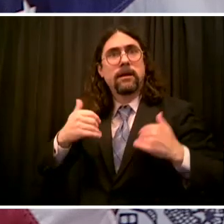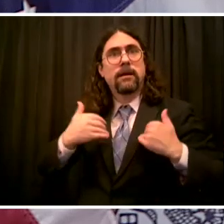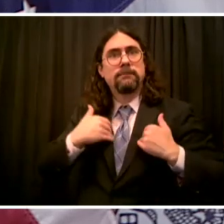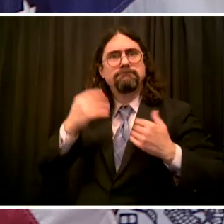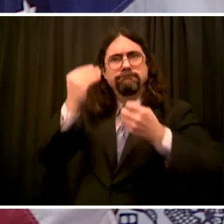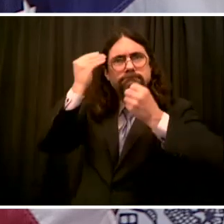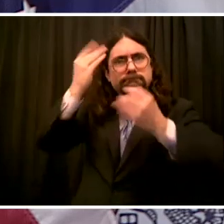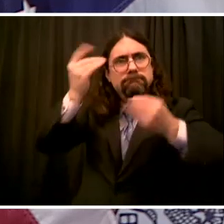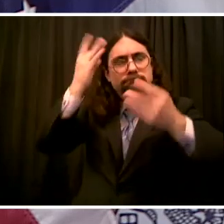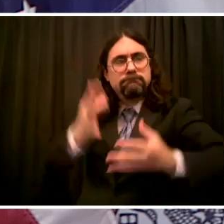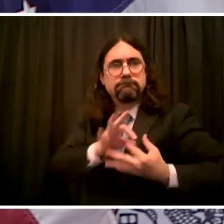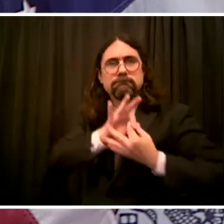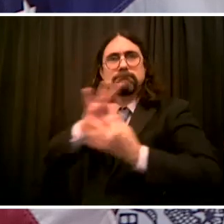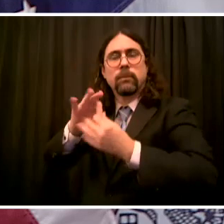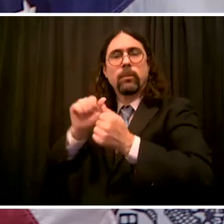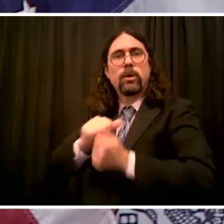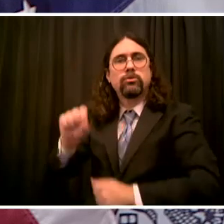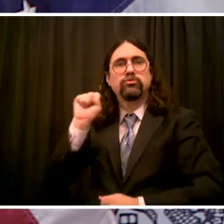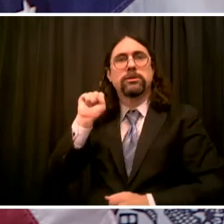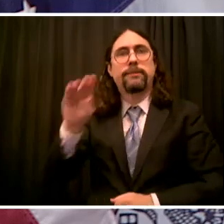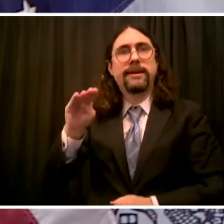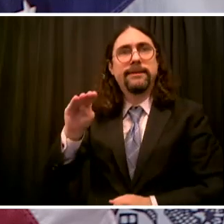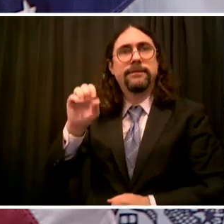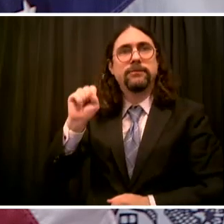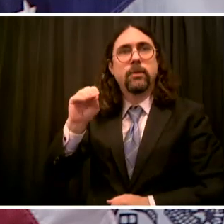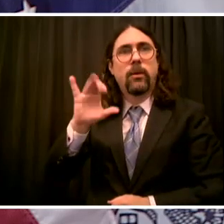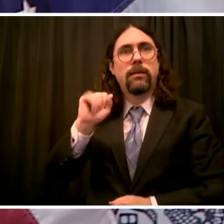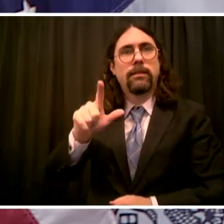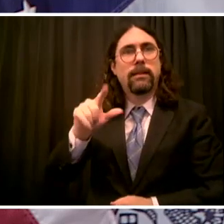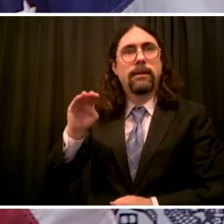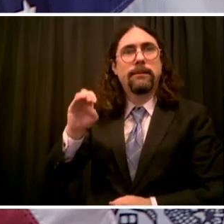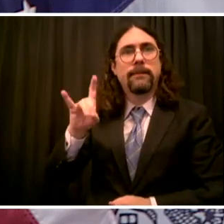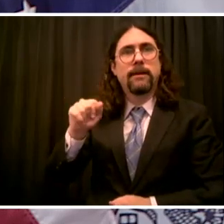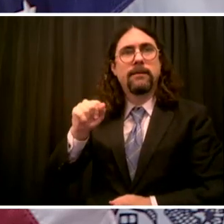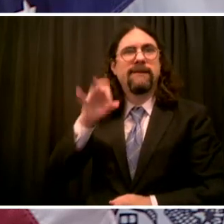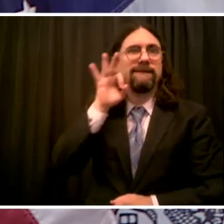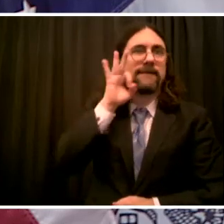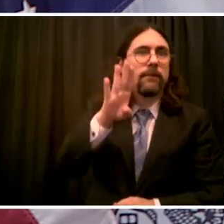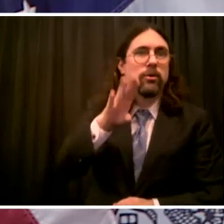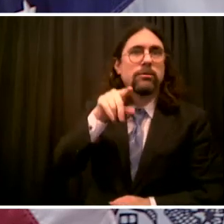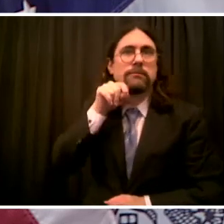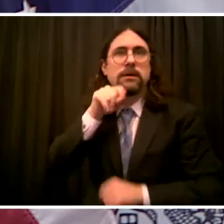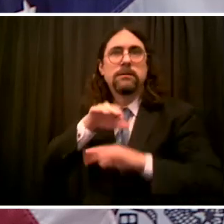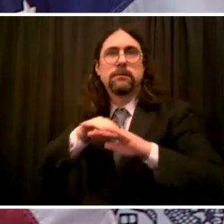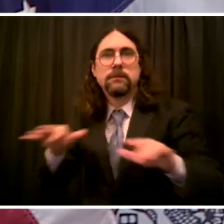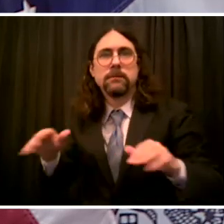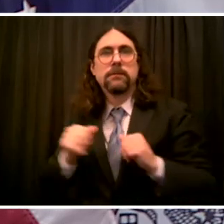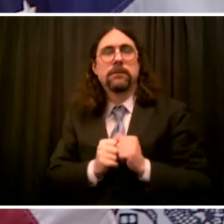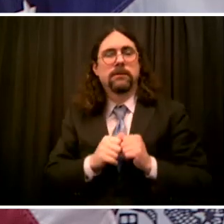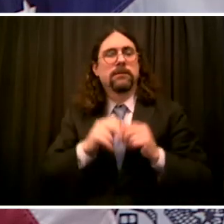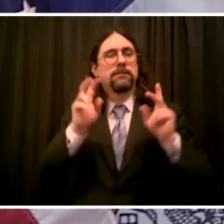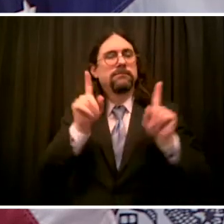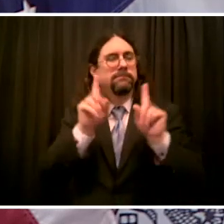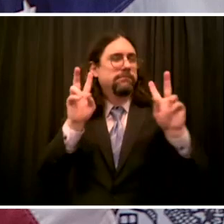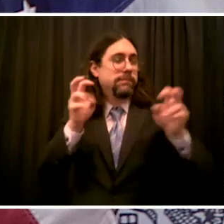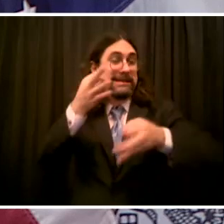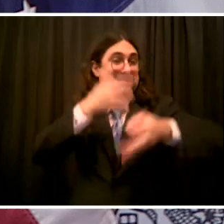WE'VE EBEN DOI NG A LOT MORE PUSHING FOINRMATION OUT ON SOCIAL MEDIA. WE'VE BEEN DONGI LIVE SOCIAL MEDIA. WHETHER IT'S